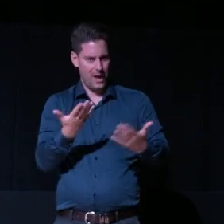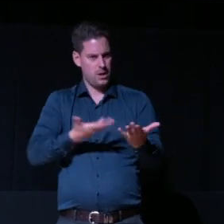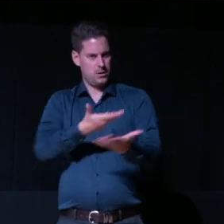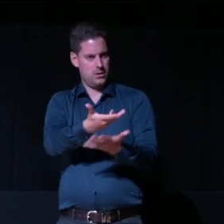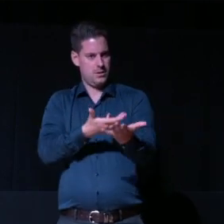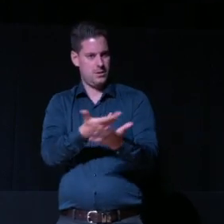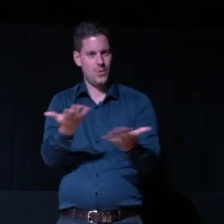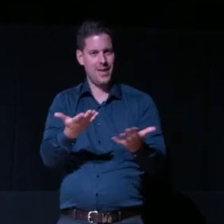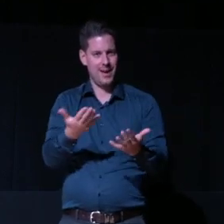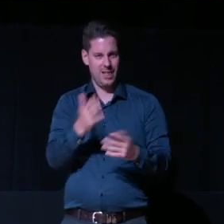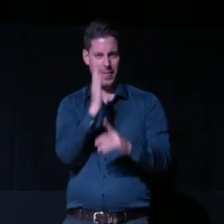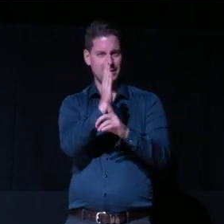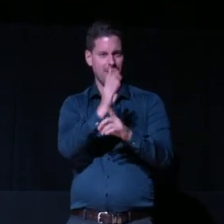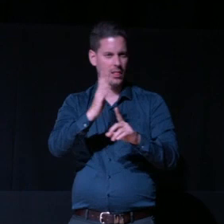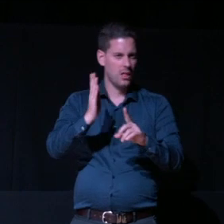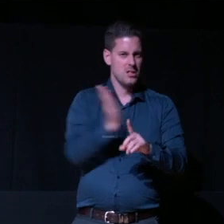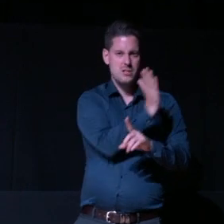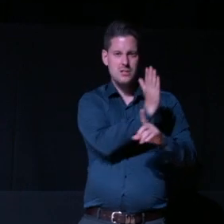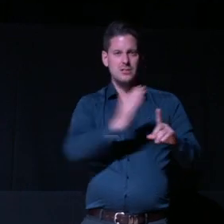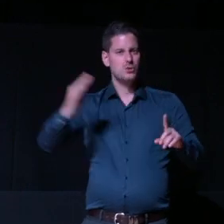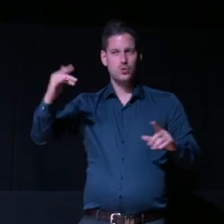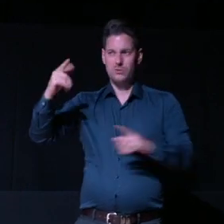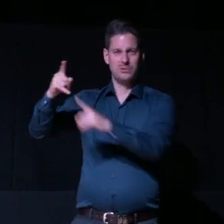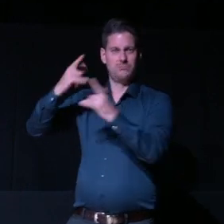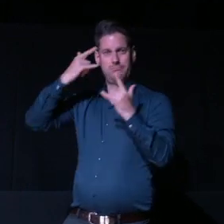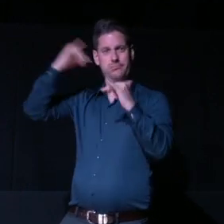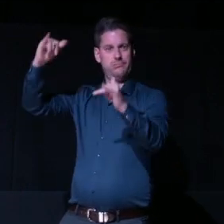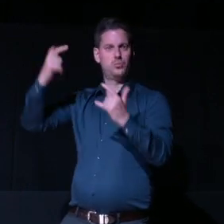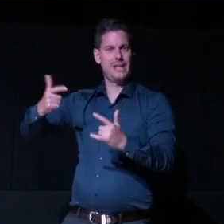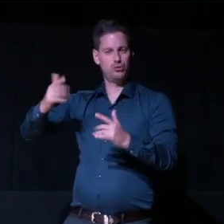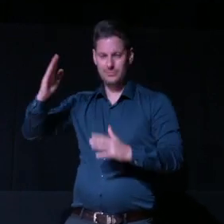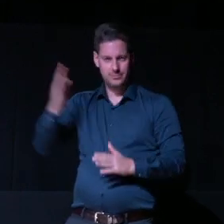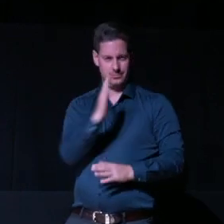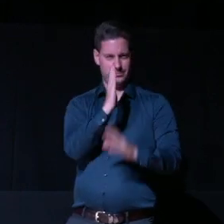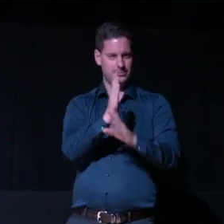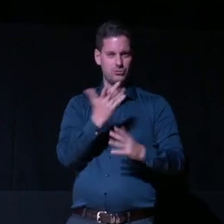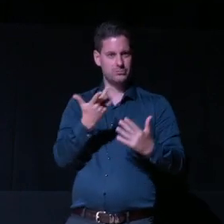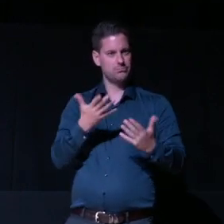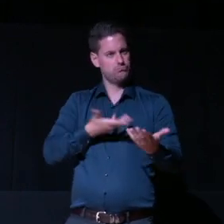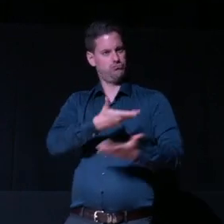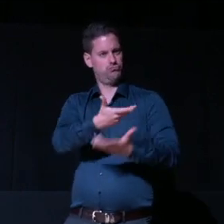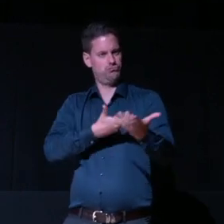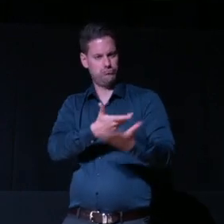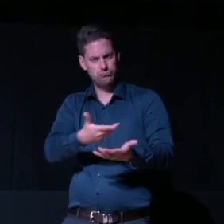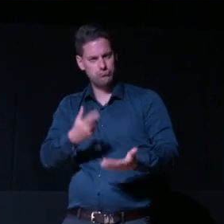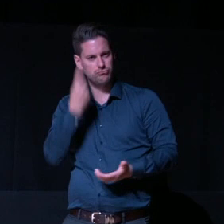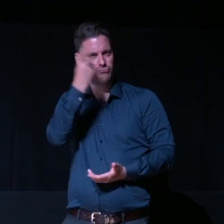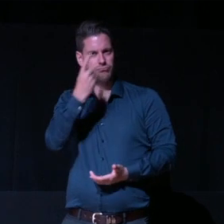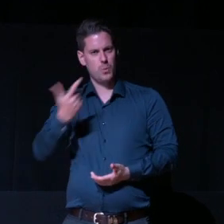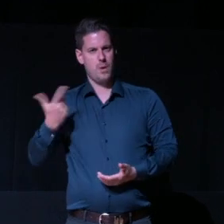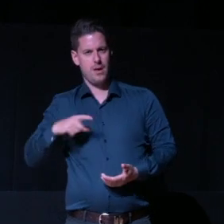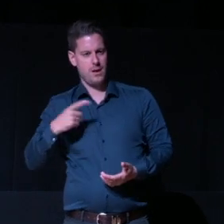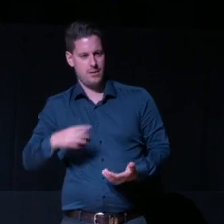and sort of lowering the volume of our voices and engaging in actual conversations like I mean